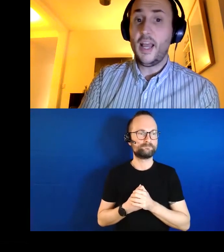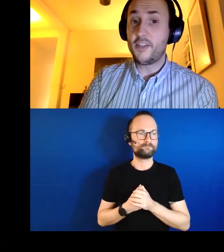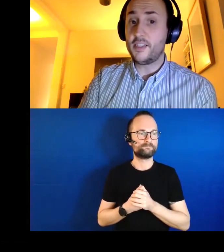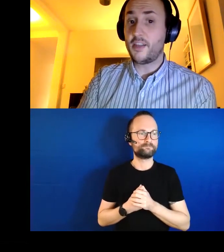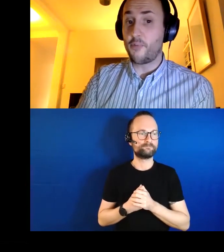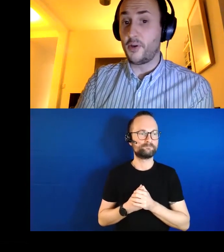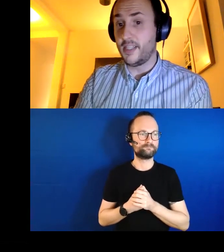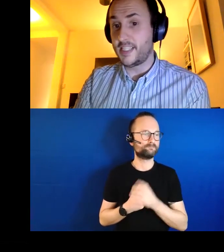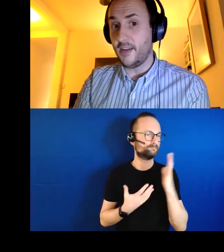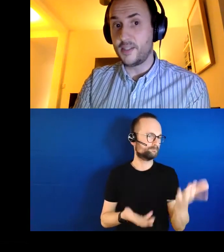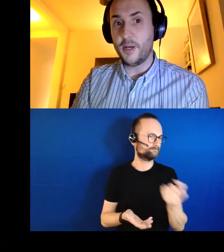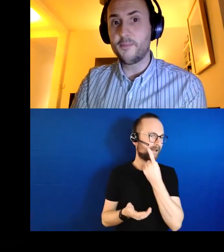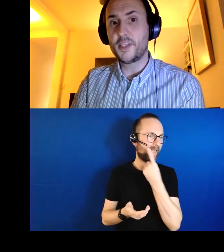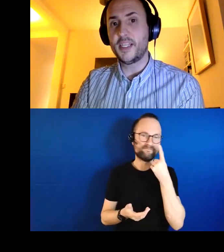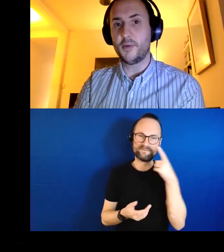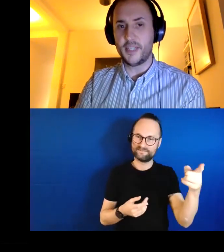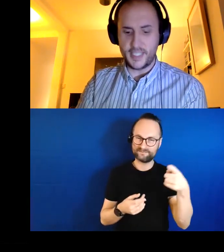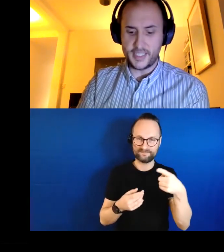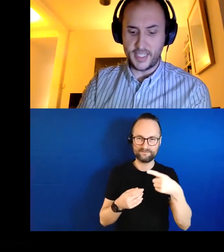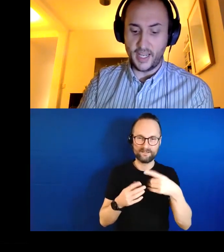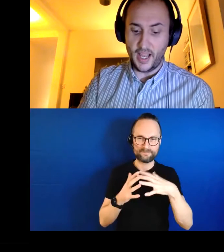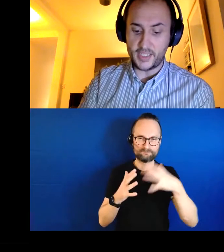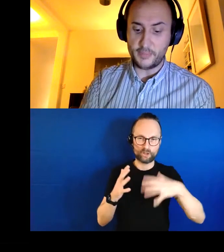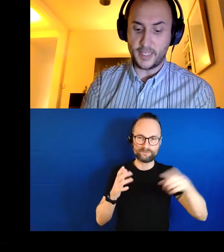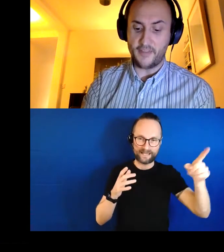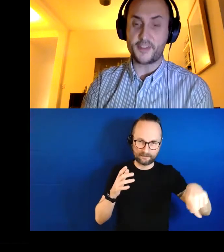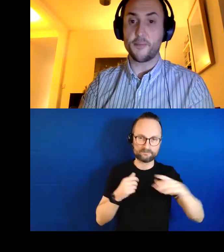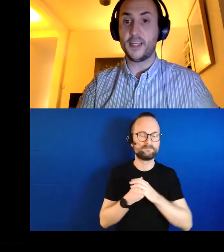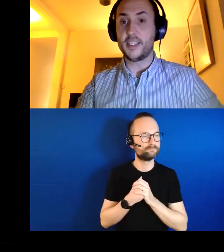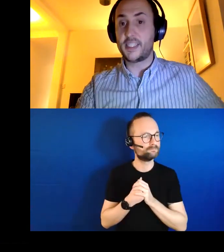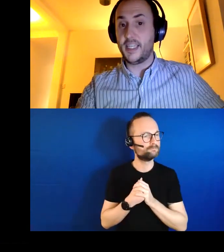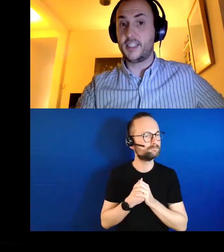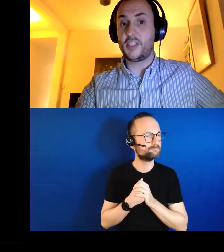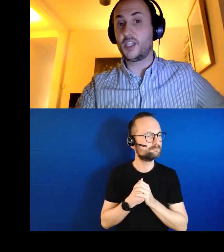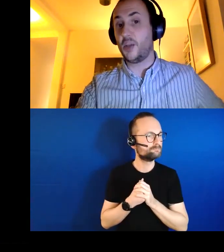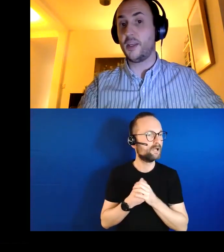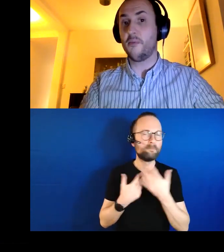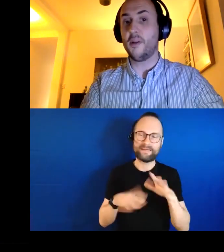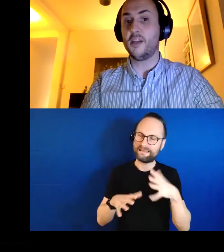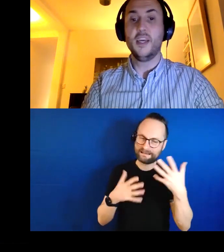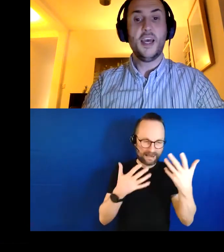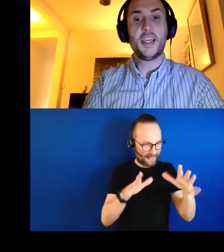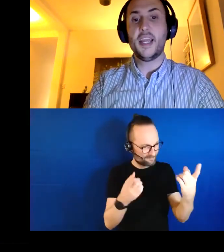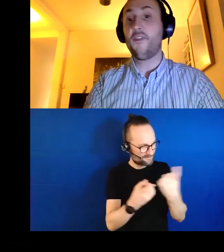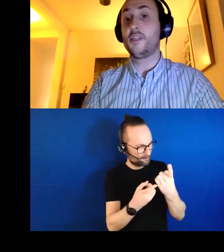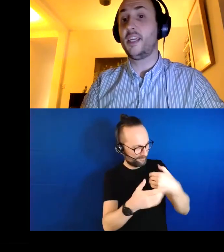they will open up the next section which I'll ask you to just put a bit more detail below the question.